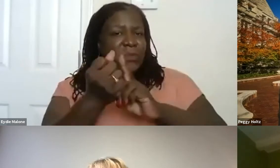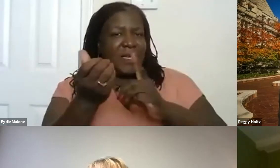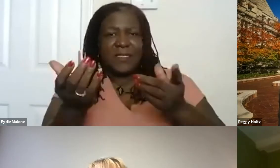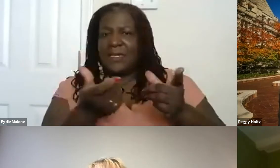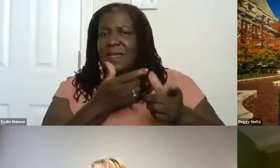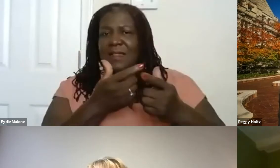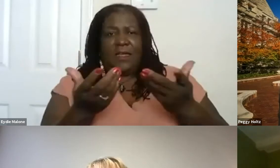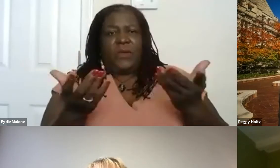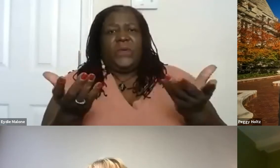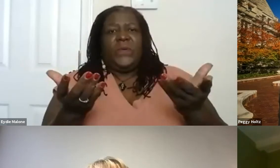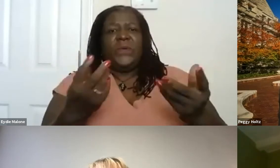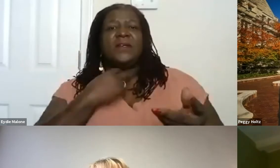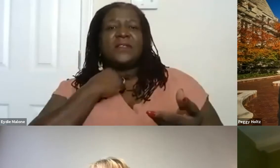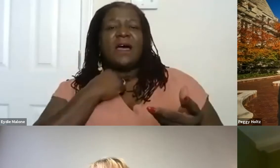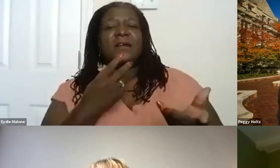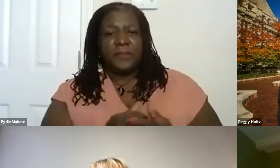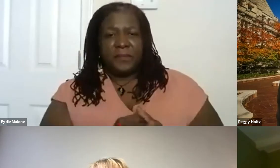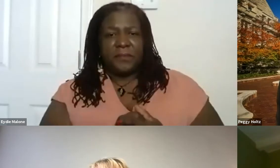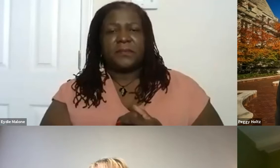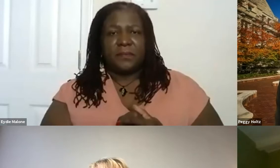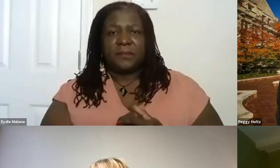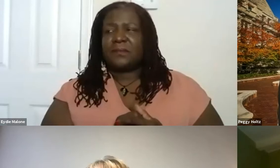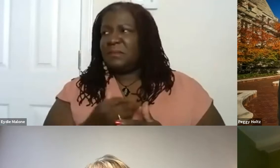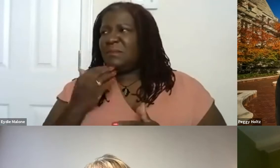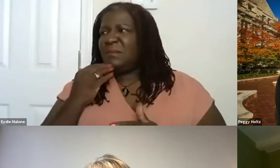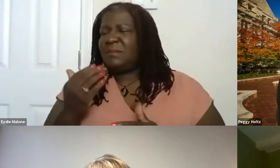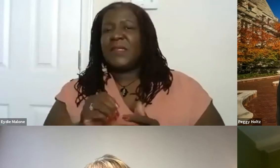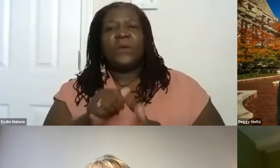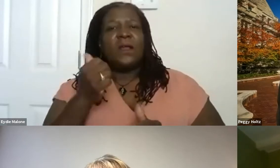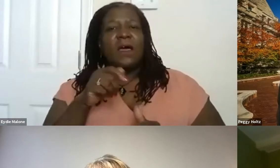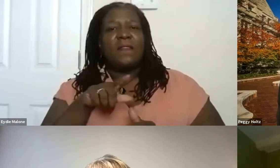did, how we did. PEGGY HOLTZ: Thanks. One other questions: